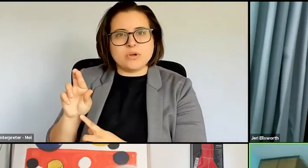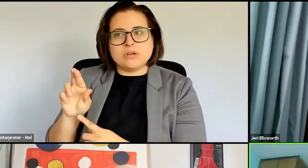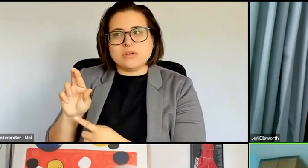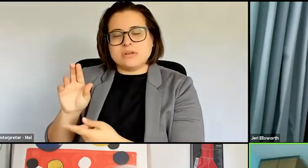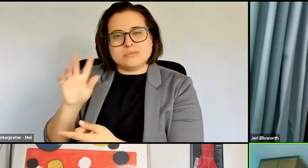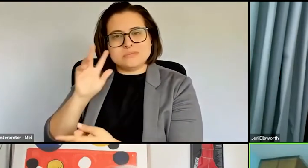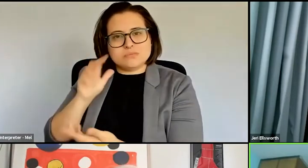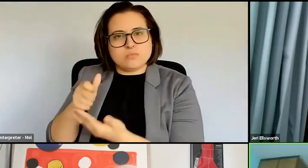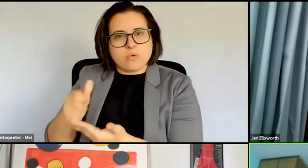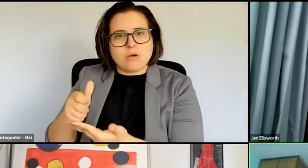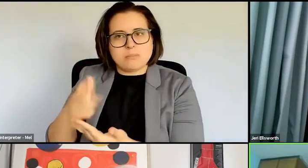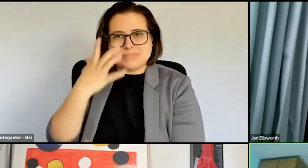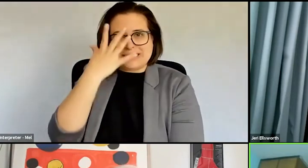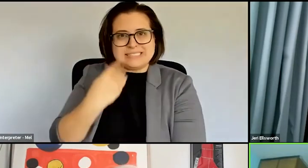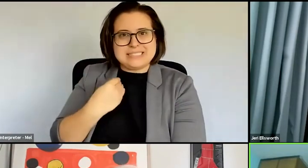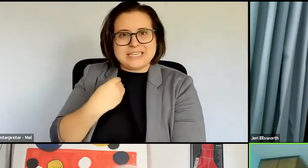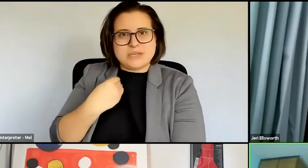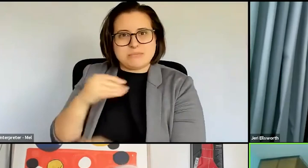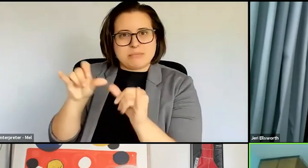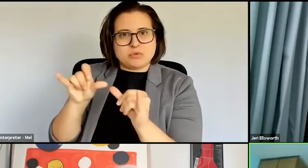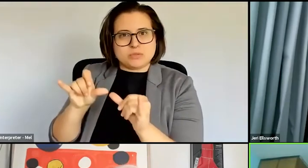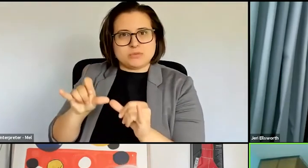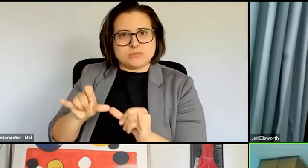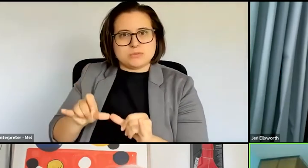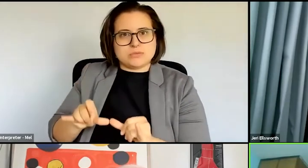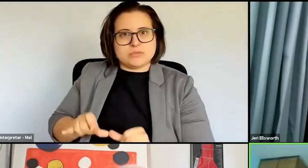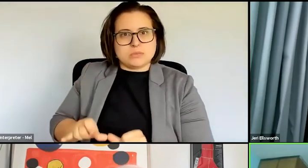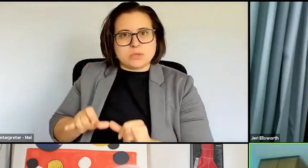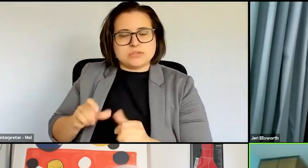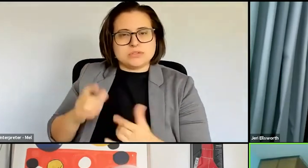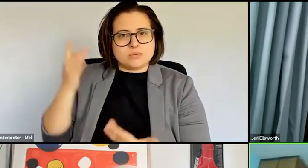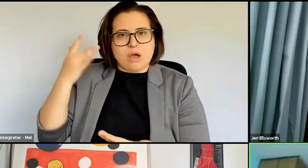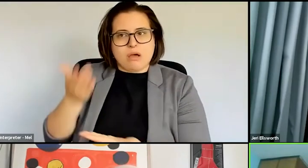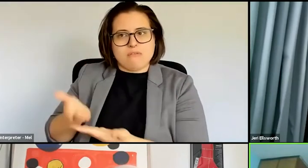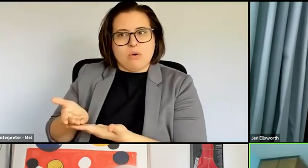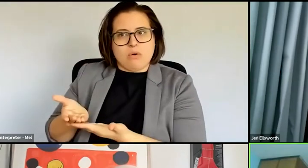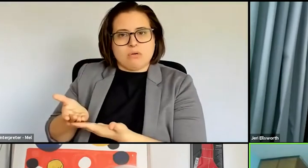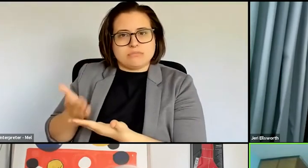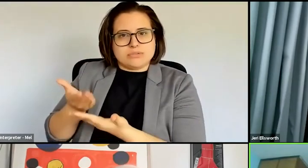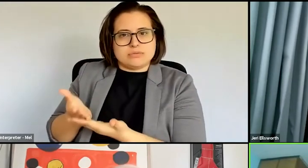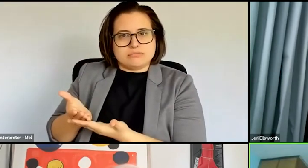last two weeks, as well as any other method we could come up with. So this was not envisioned